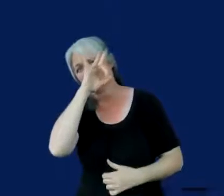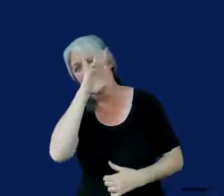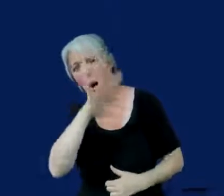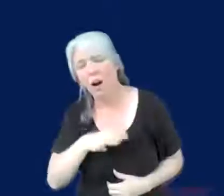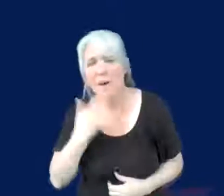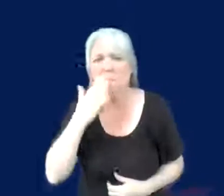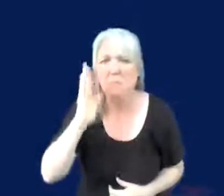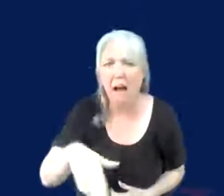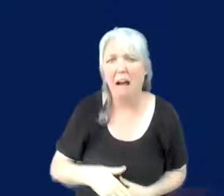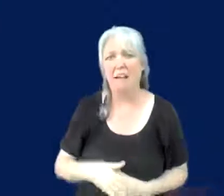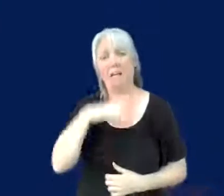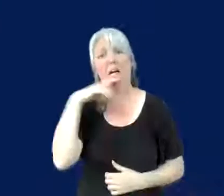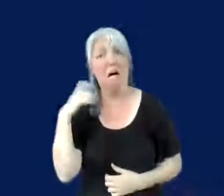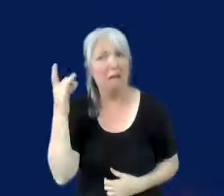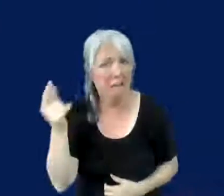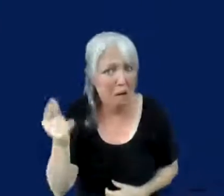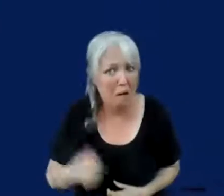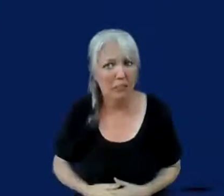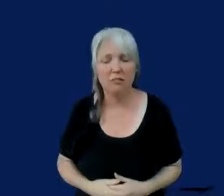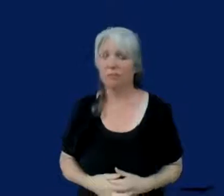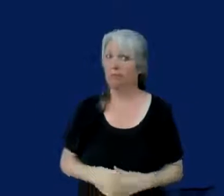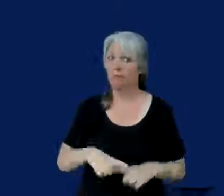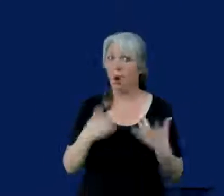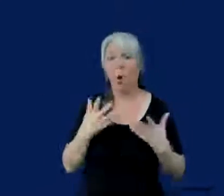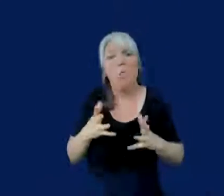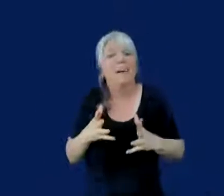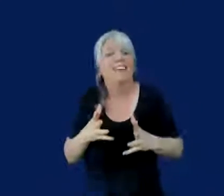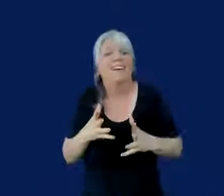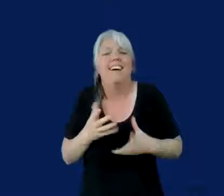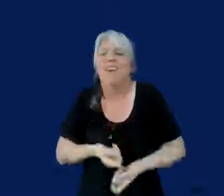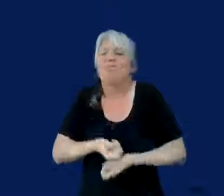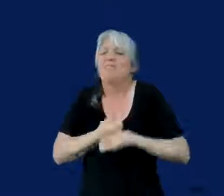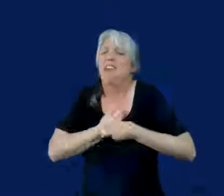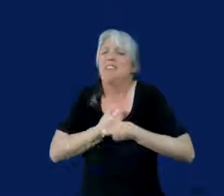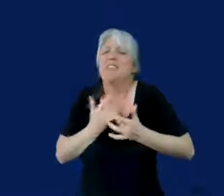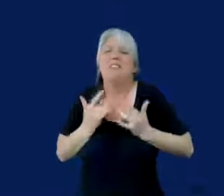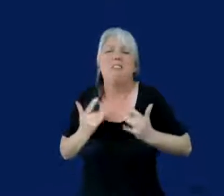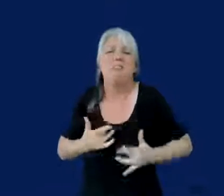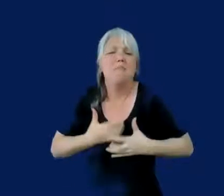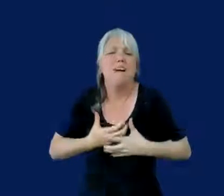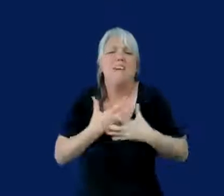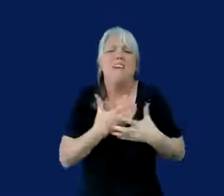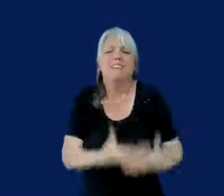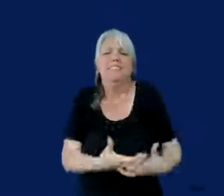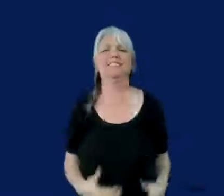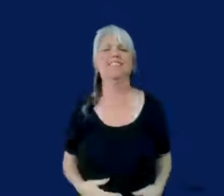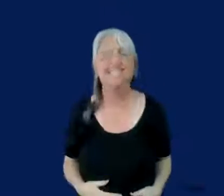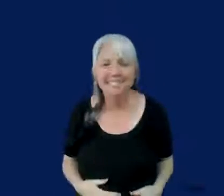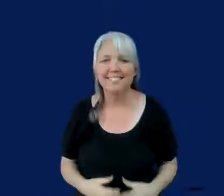He was an ugly dog, but already, I loved him with all my heart.